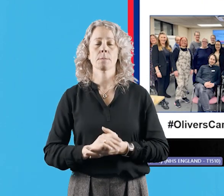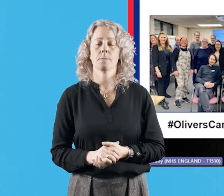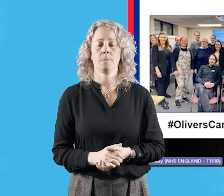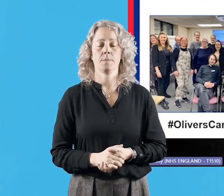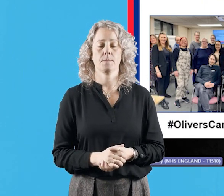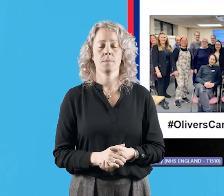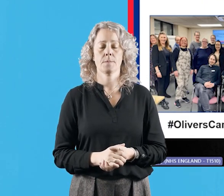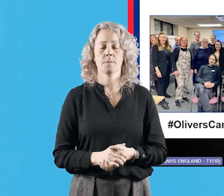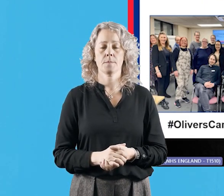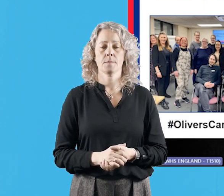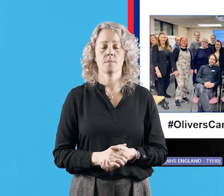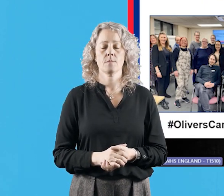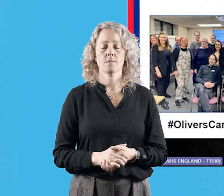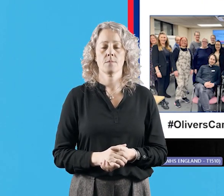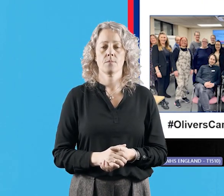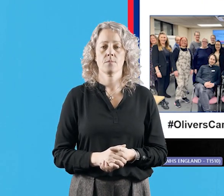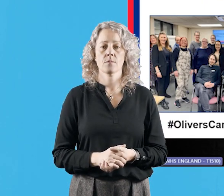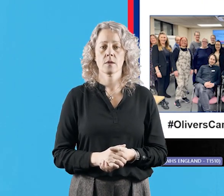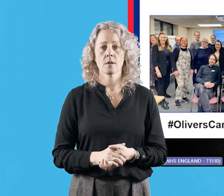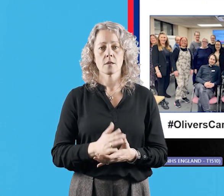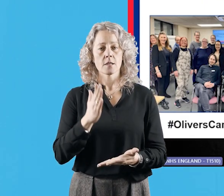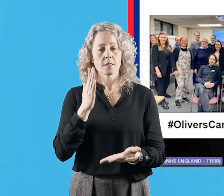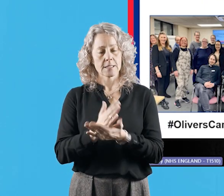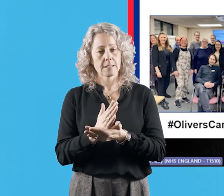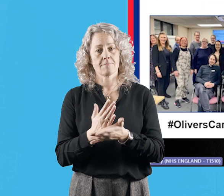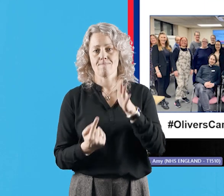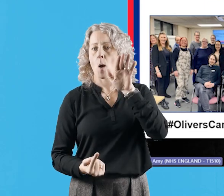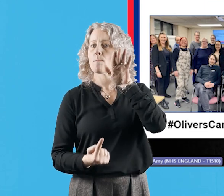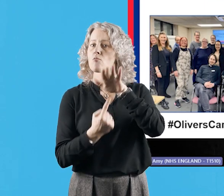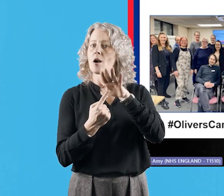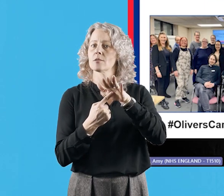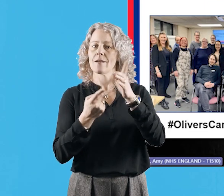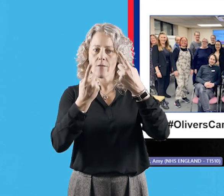disability and autistic people. It is a priority for all of us,